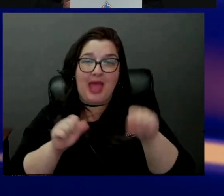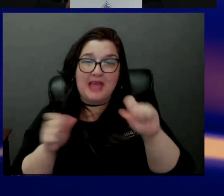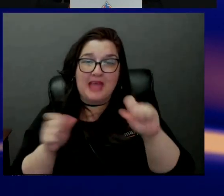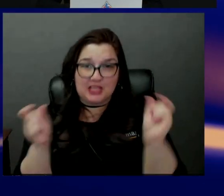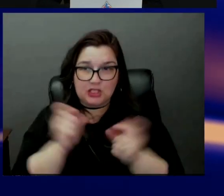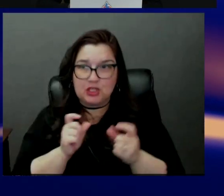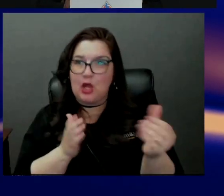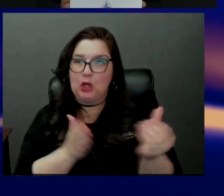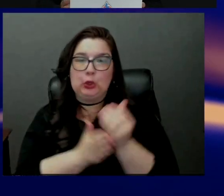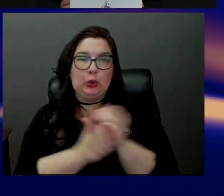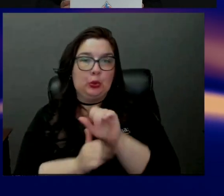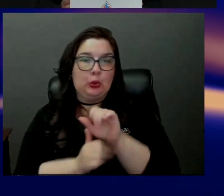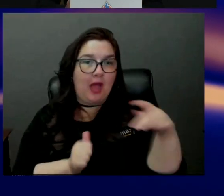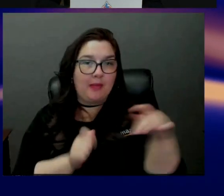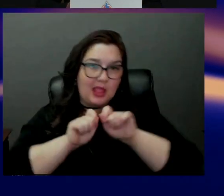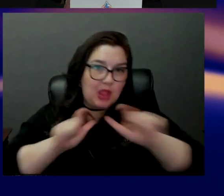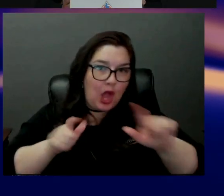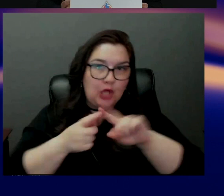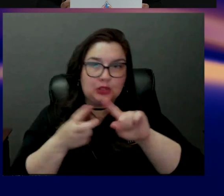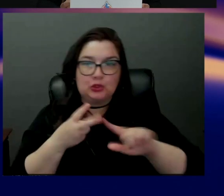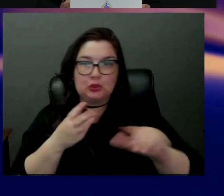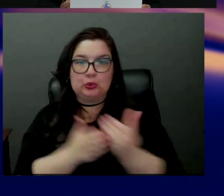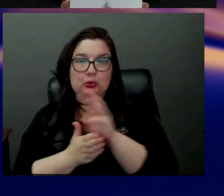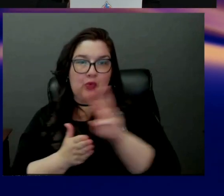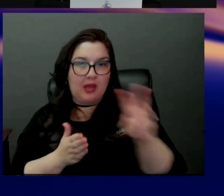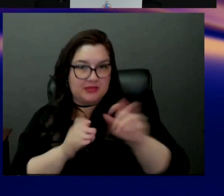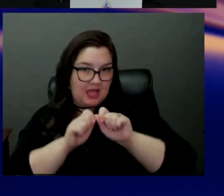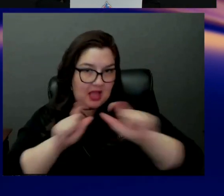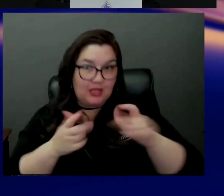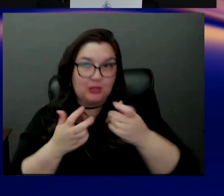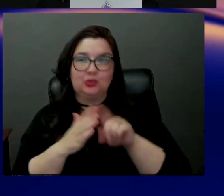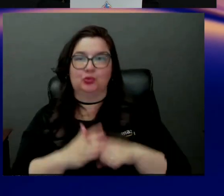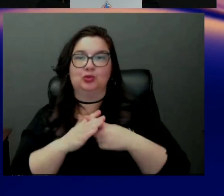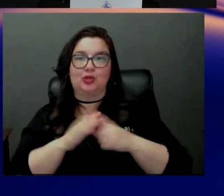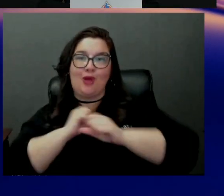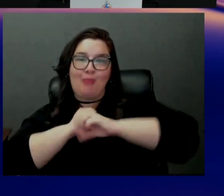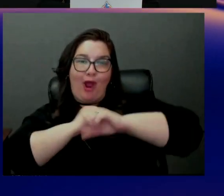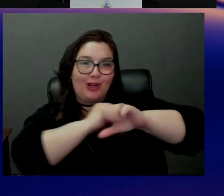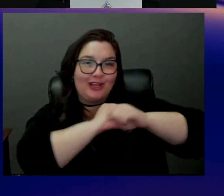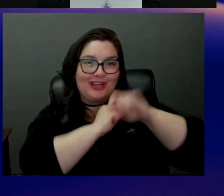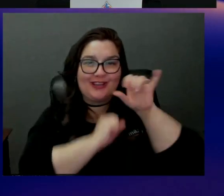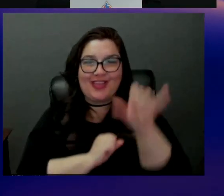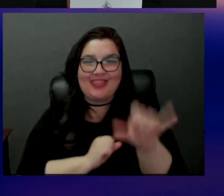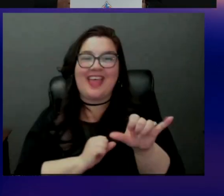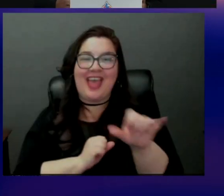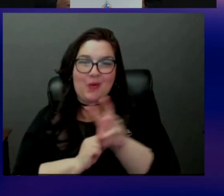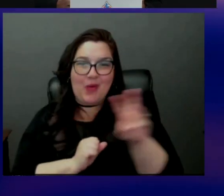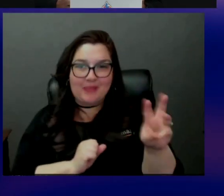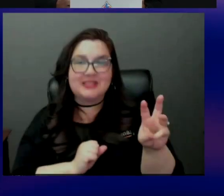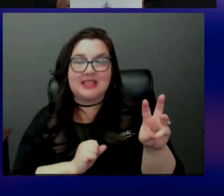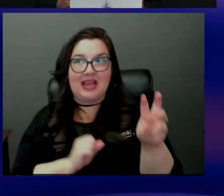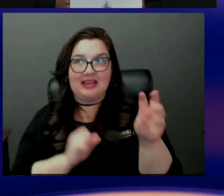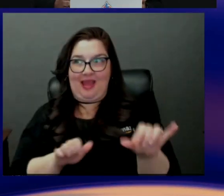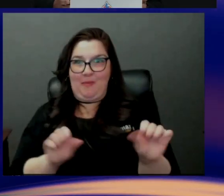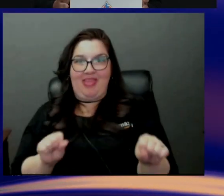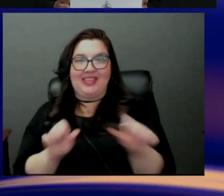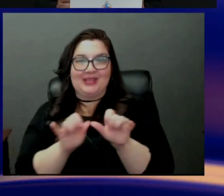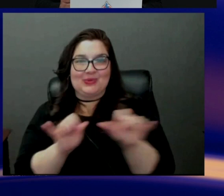you launch a brand new website and you start marketing for that website. Then now you have the ability to scale and scale dynamically.